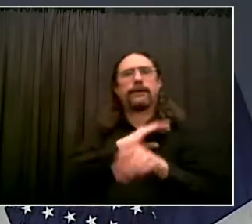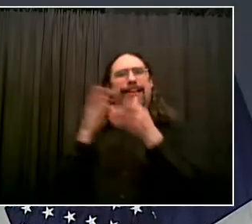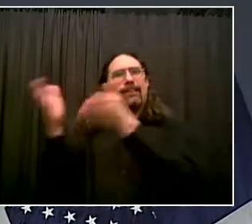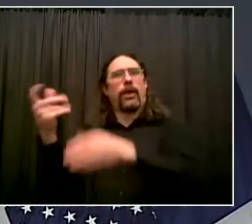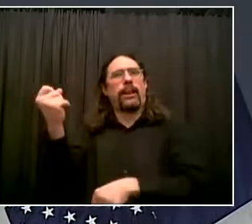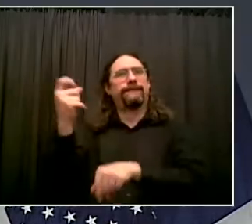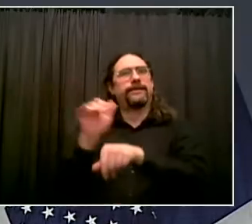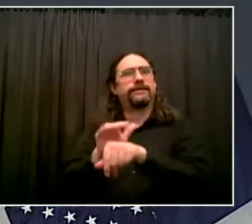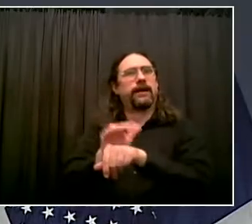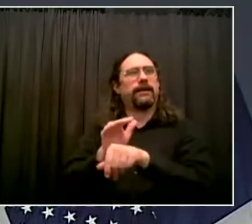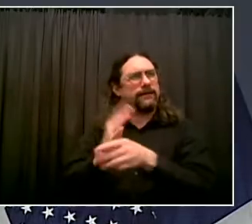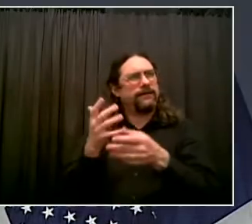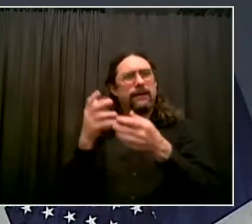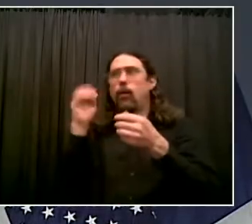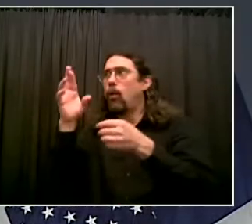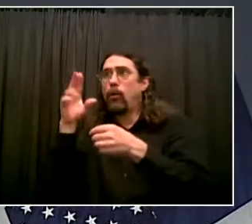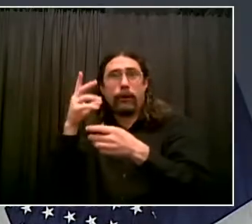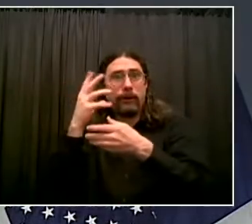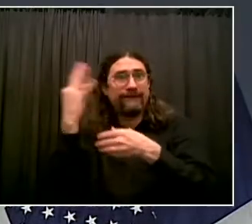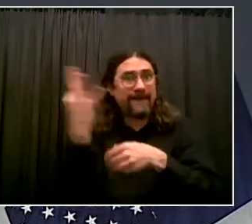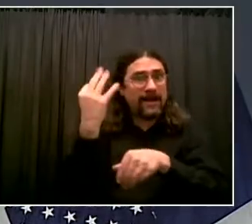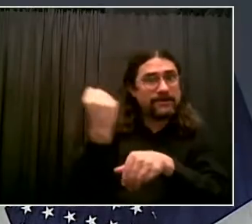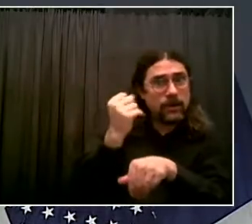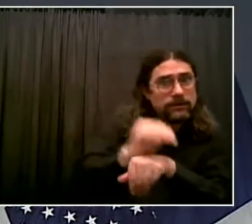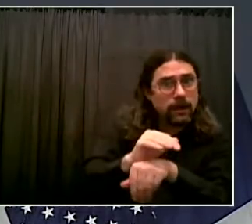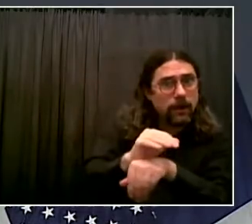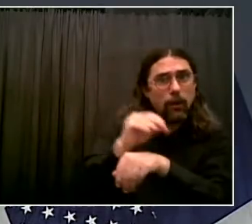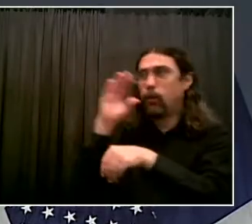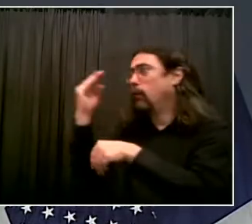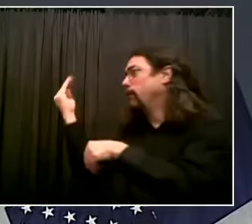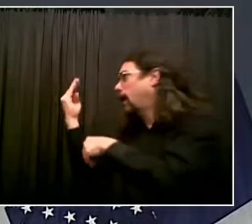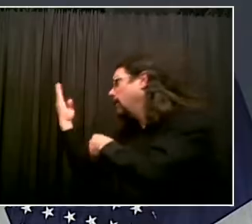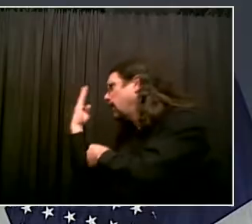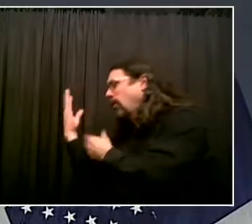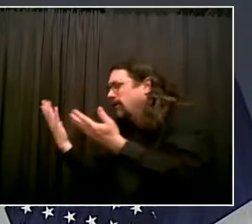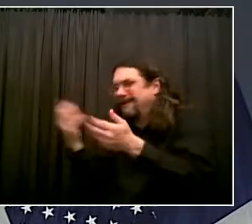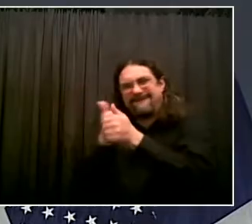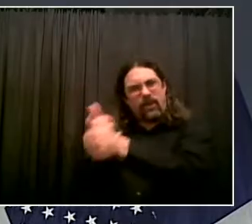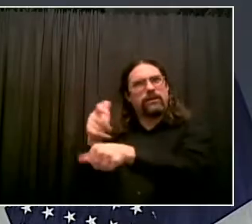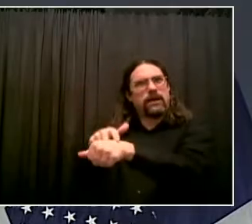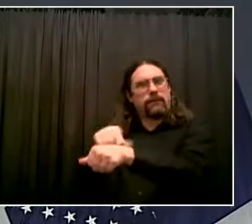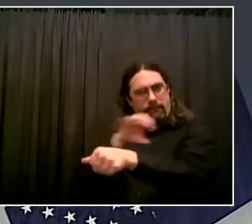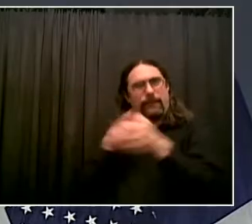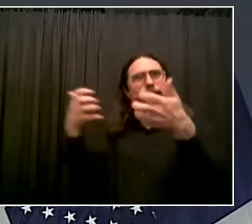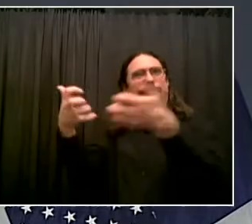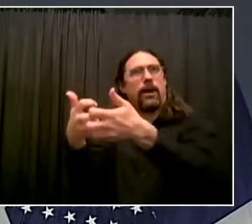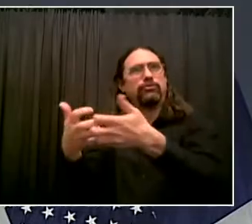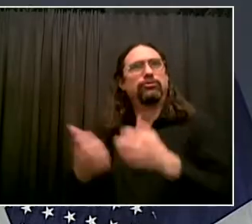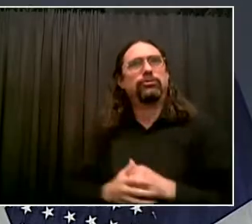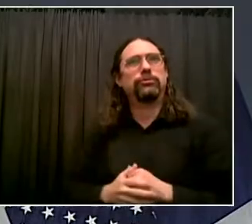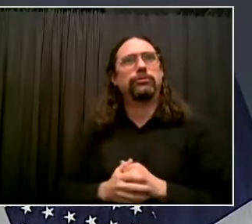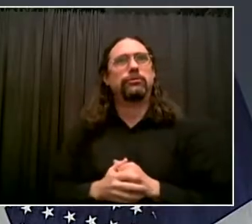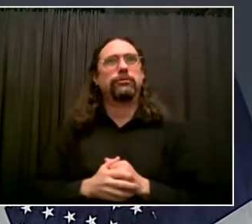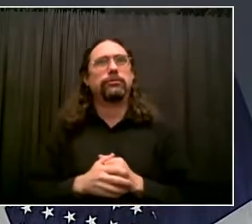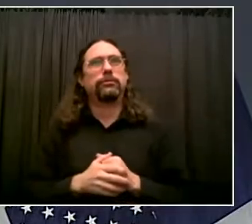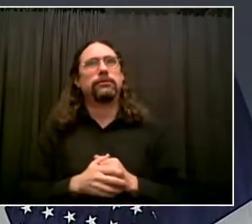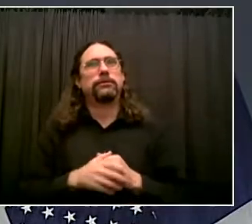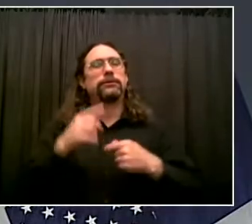SHOULD BE SQUARED AWAY BEFORE THE END OF THE WEEK. GO AHEAD NOLAN. YOUR POINT ABOUT USING